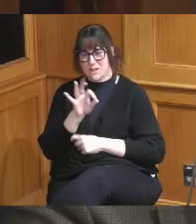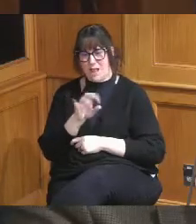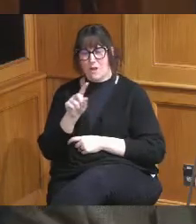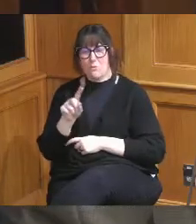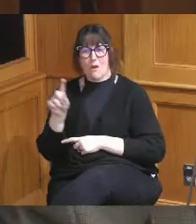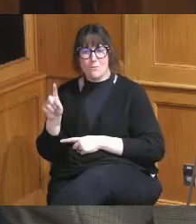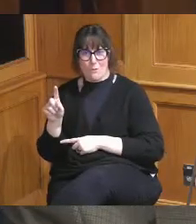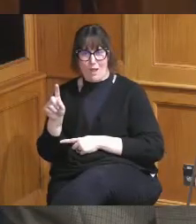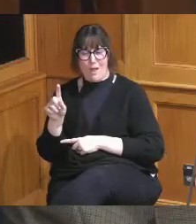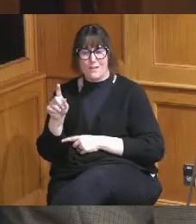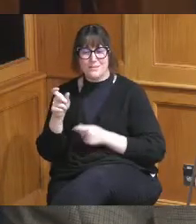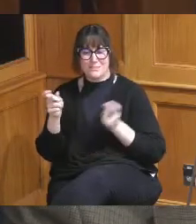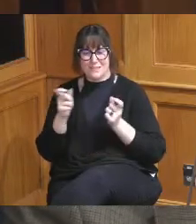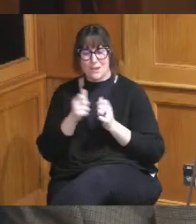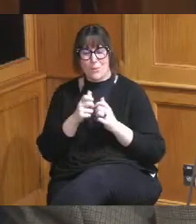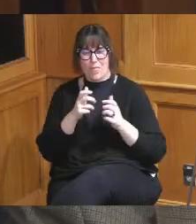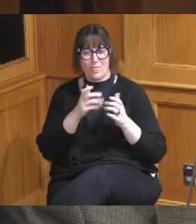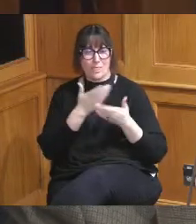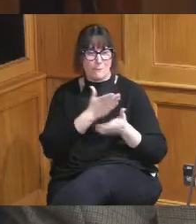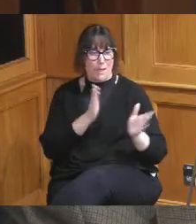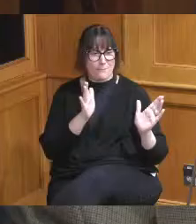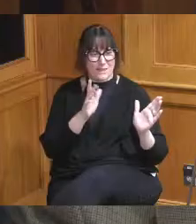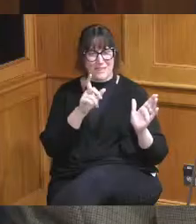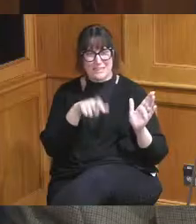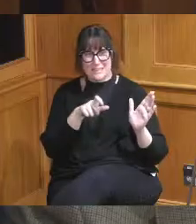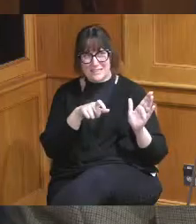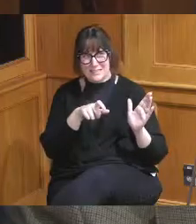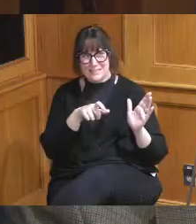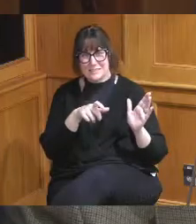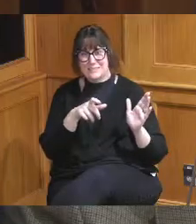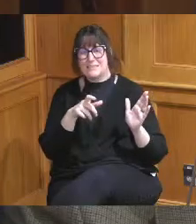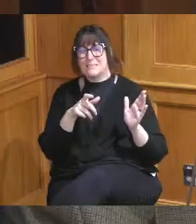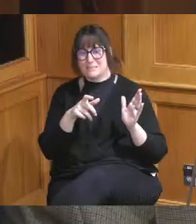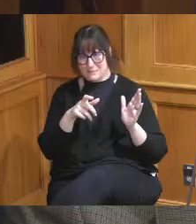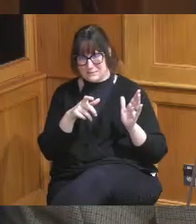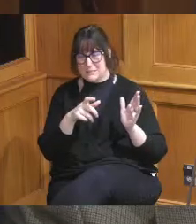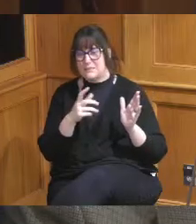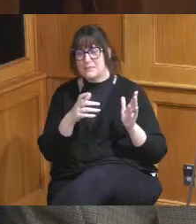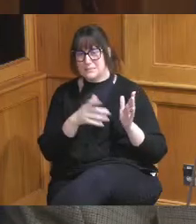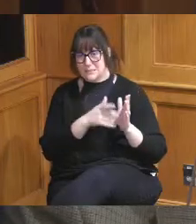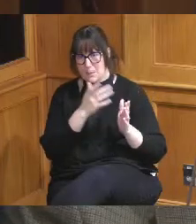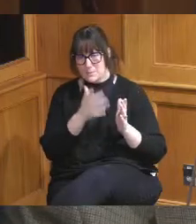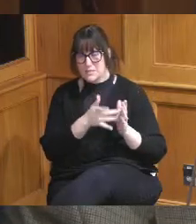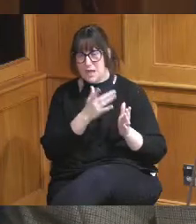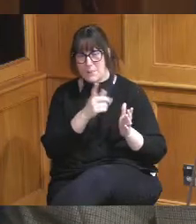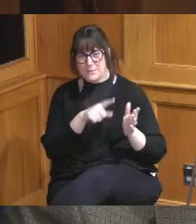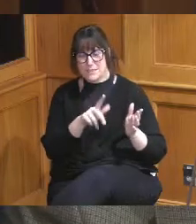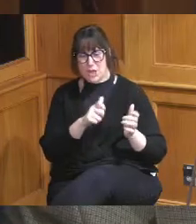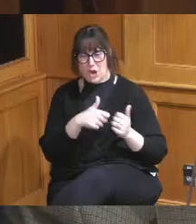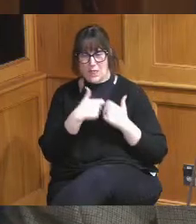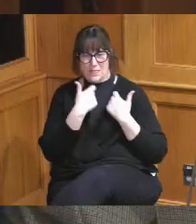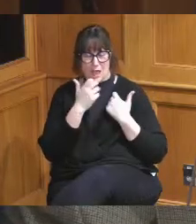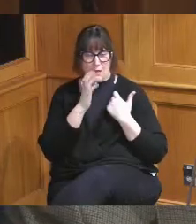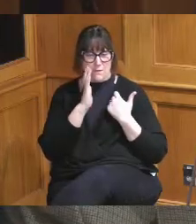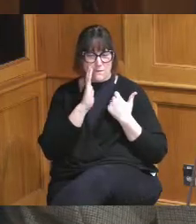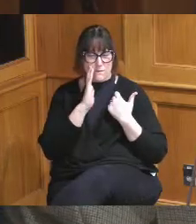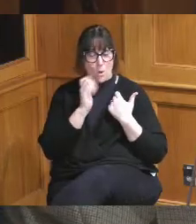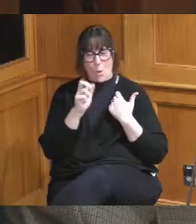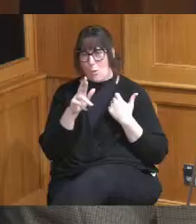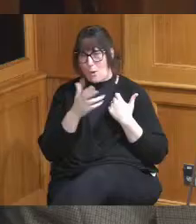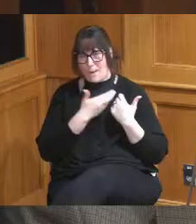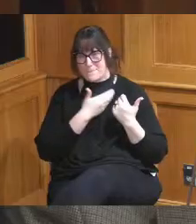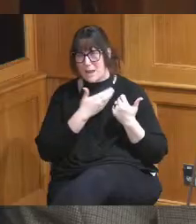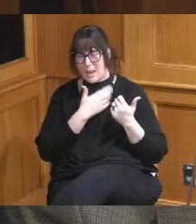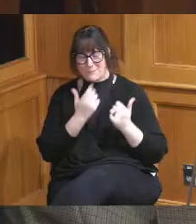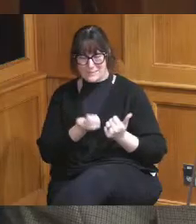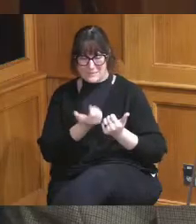with the public and the needs and sometimes it ends in loss of life or a baby being delivered and